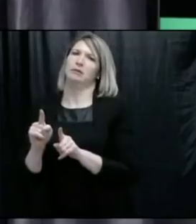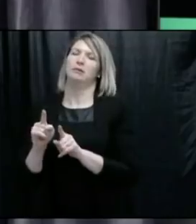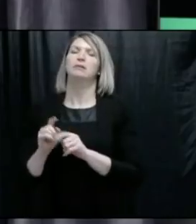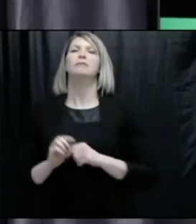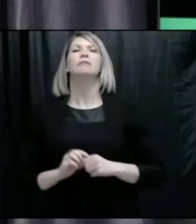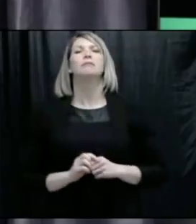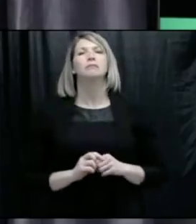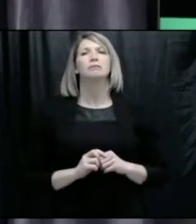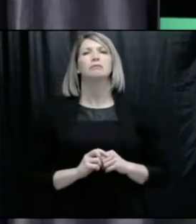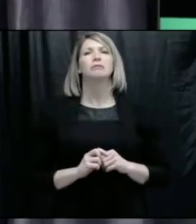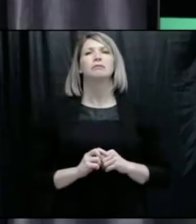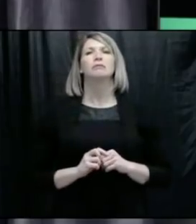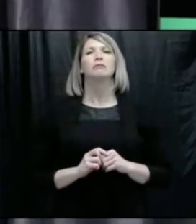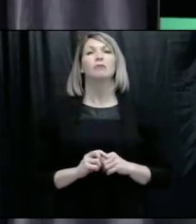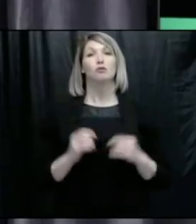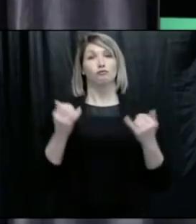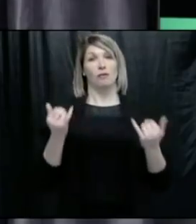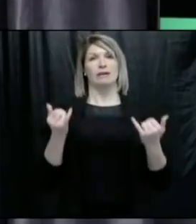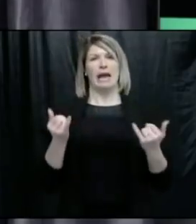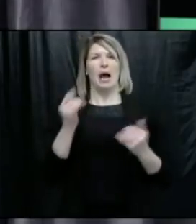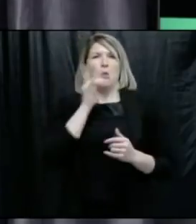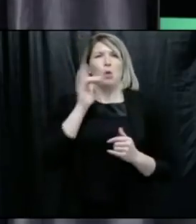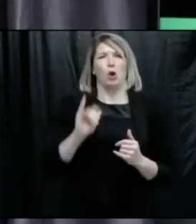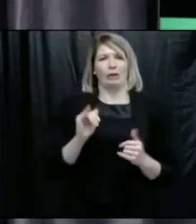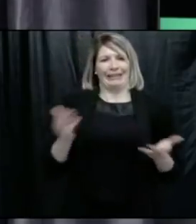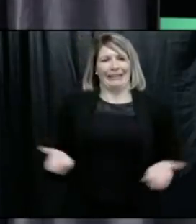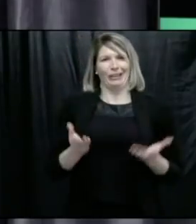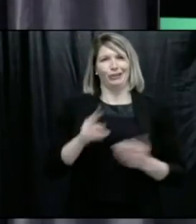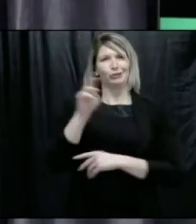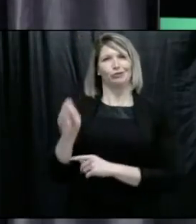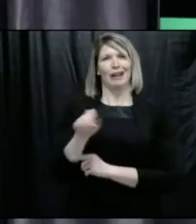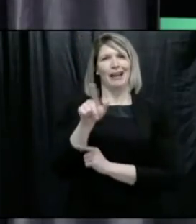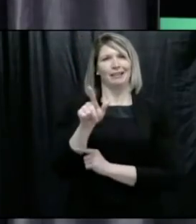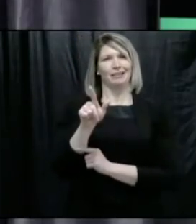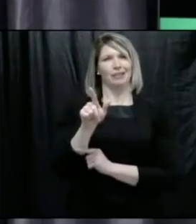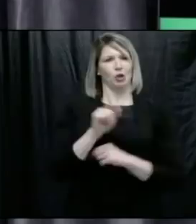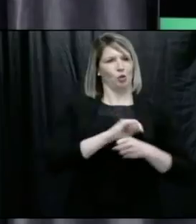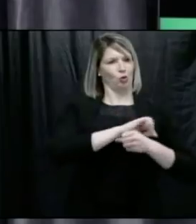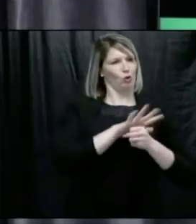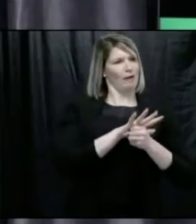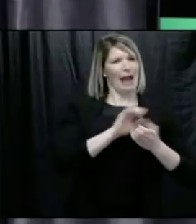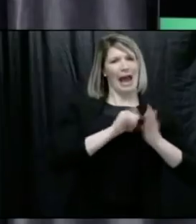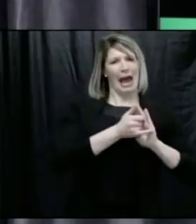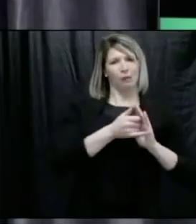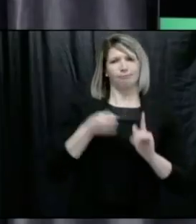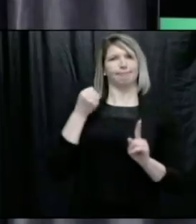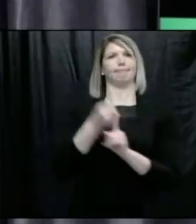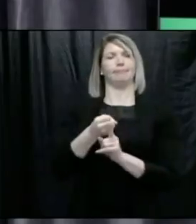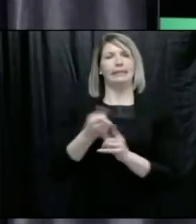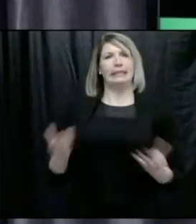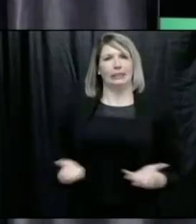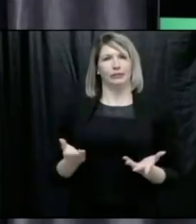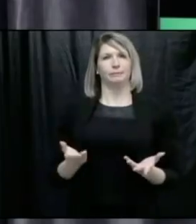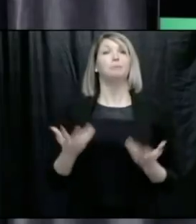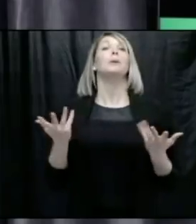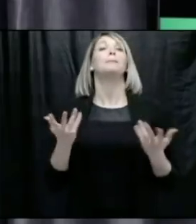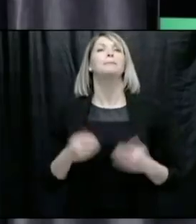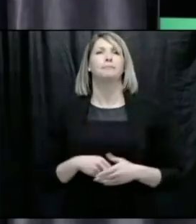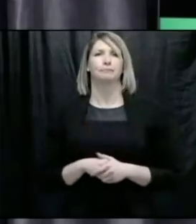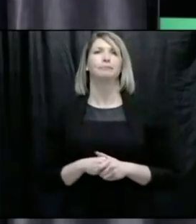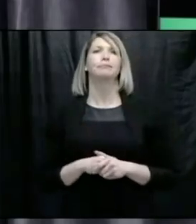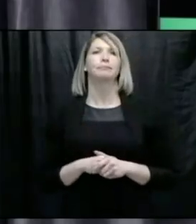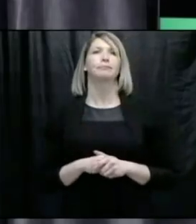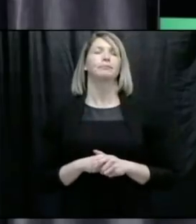MARRIED INTO THAT MUCH SCIENCE